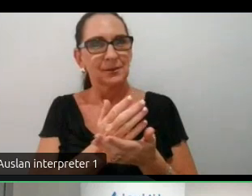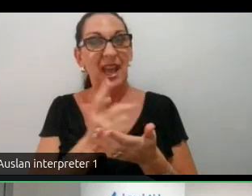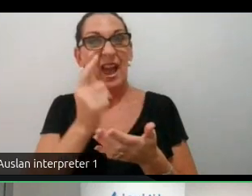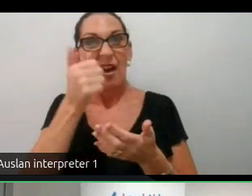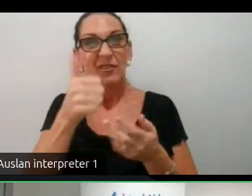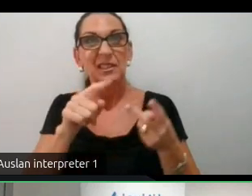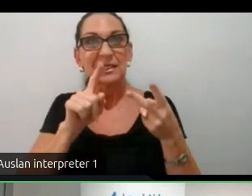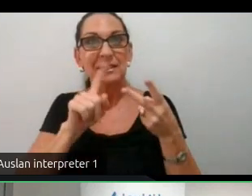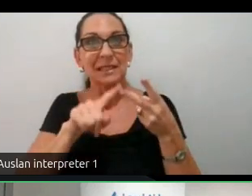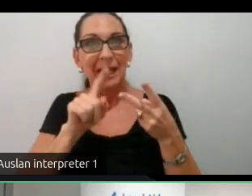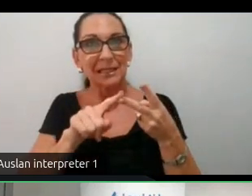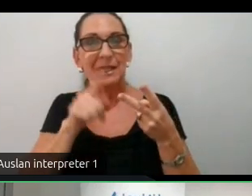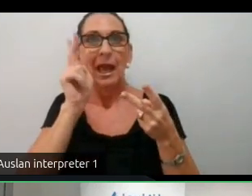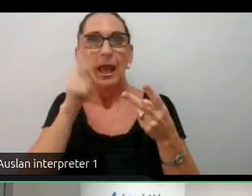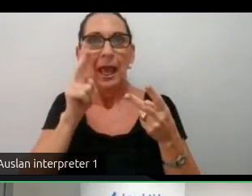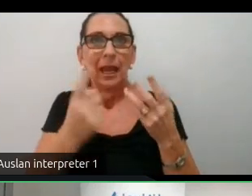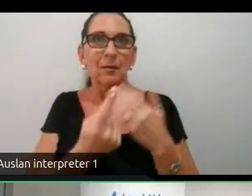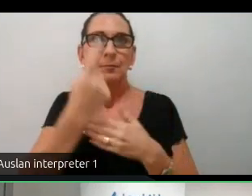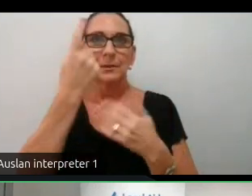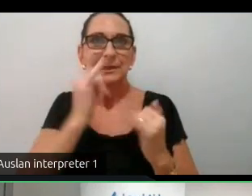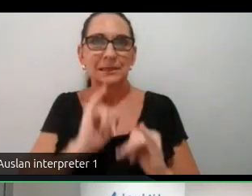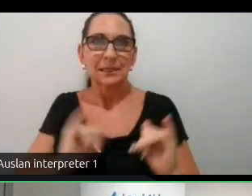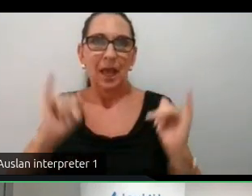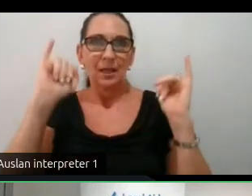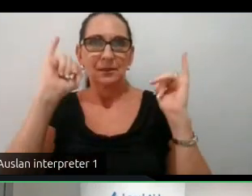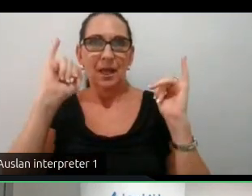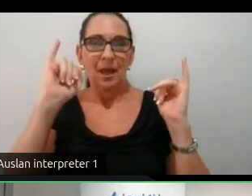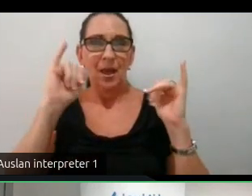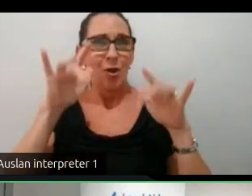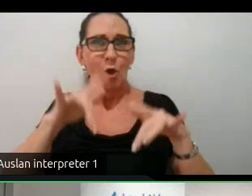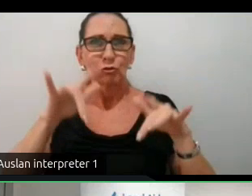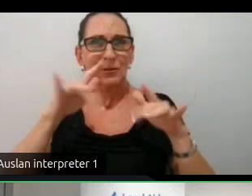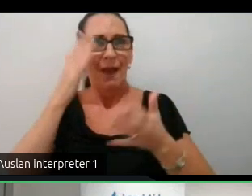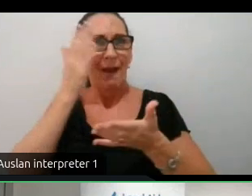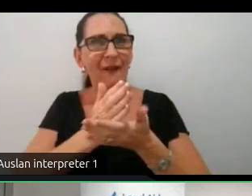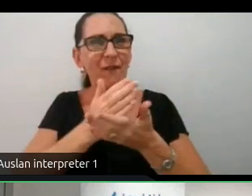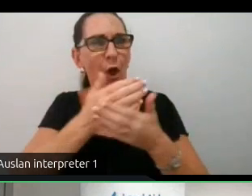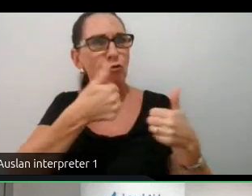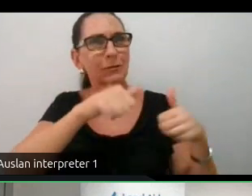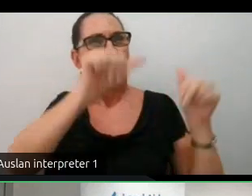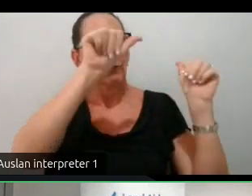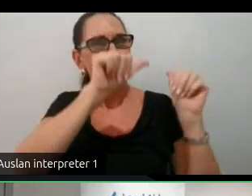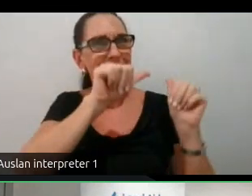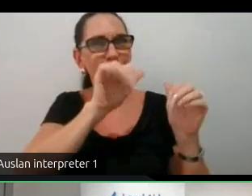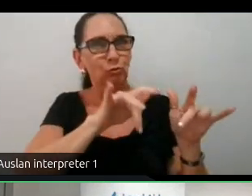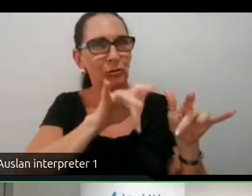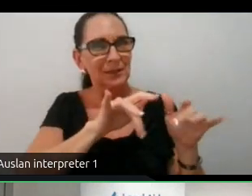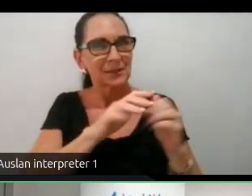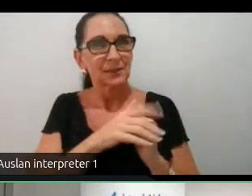another disaster after it happens again before the recovery is finished from the first one. Yeah. So,